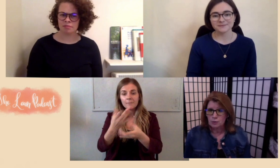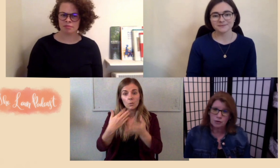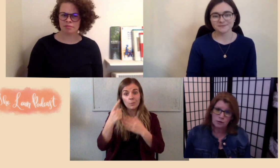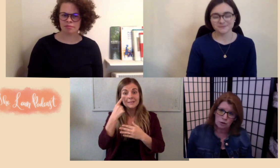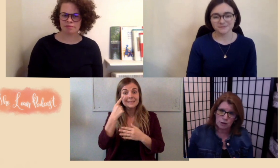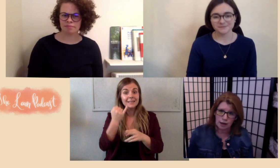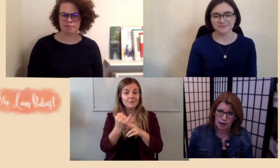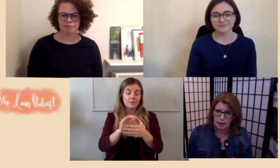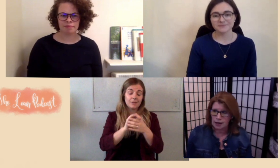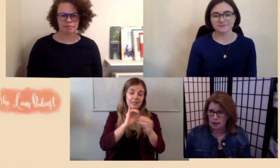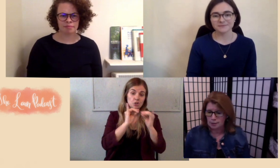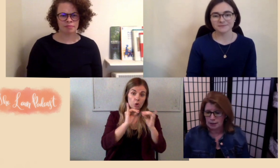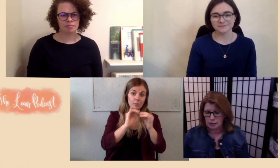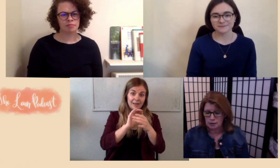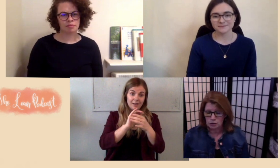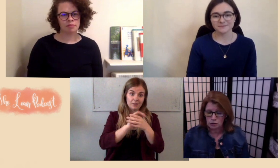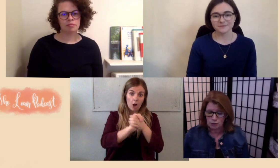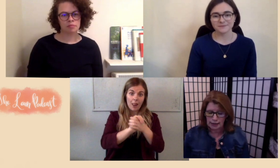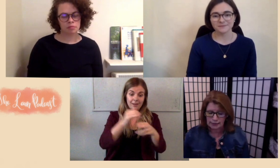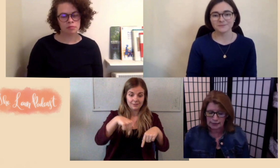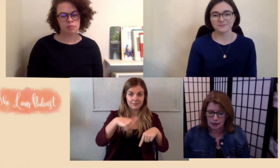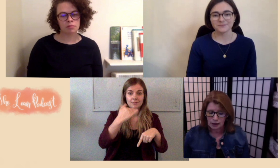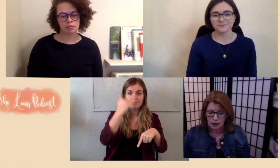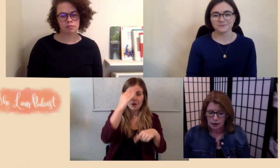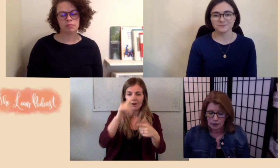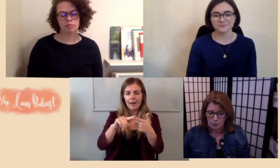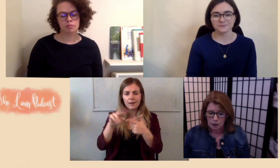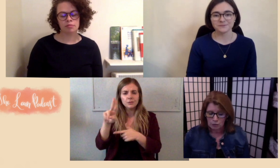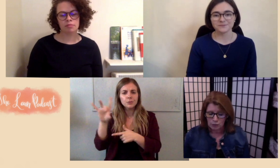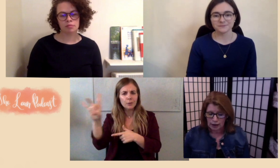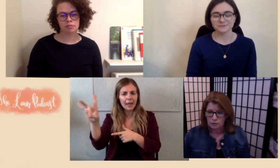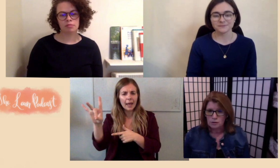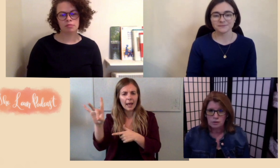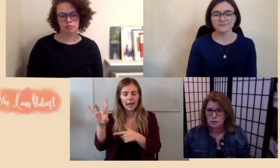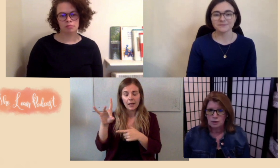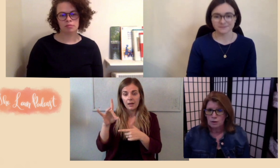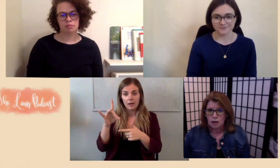around, all of a sudden I'm a remote video interpreter.